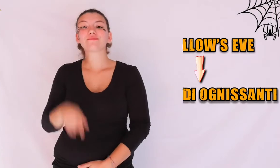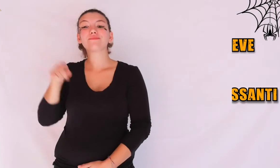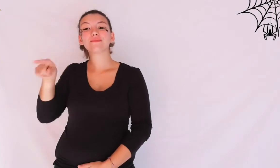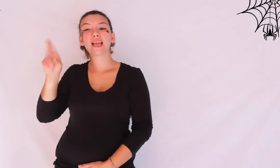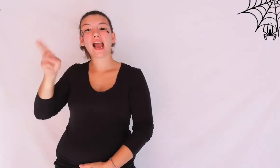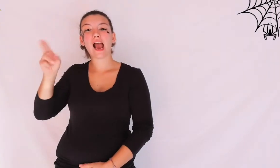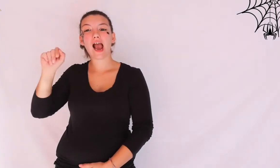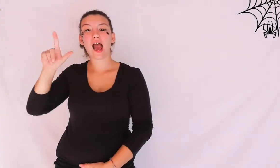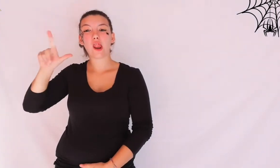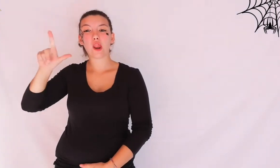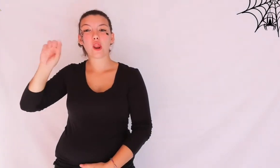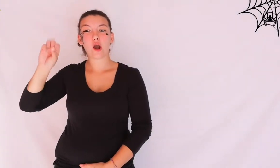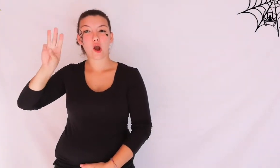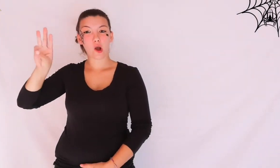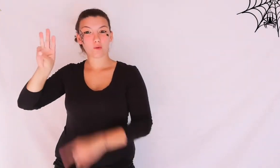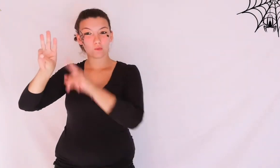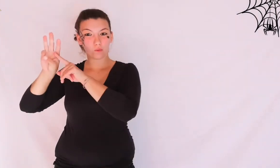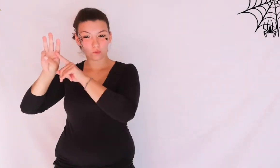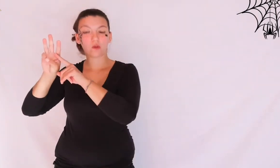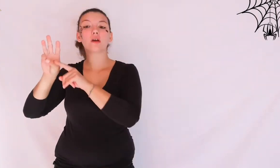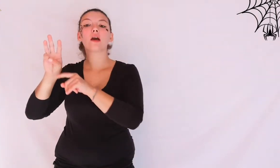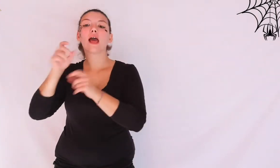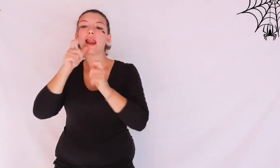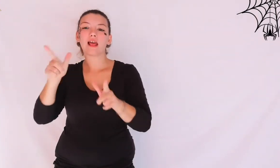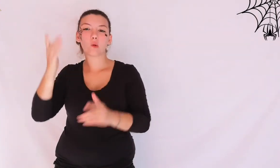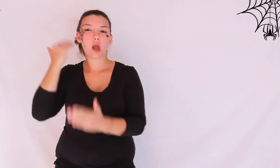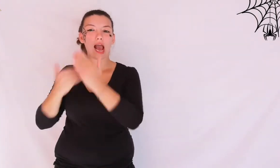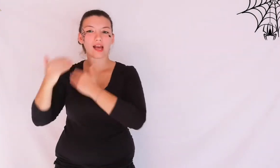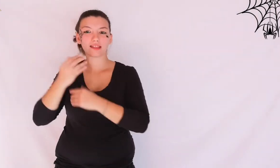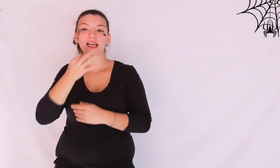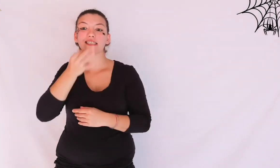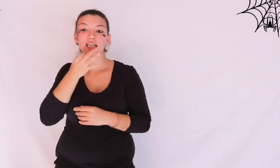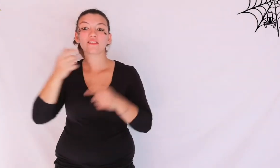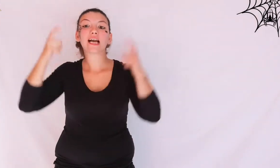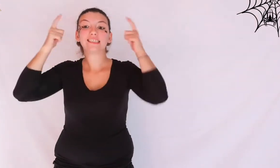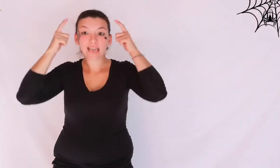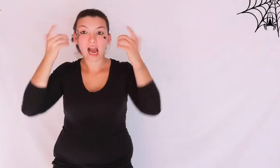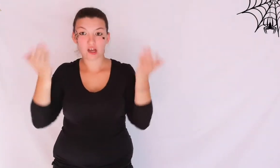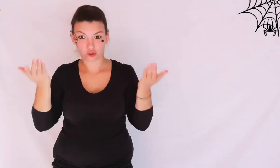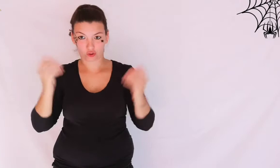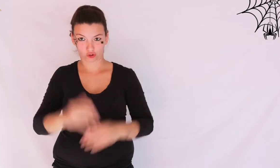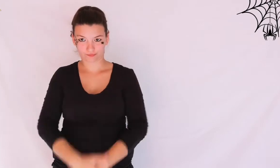Allow in the ancient language means holy.